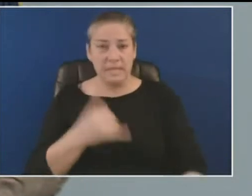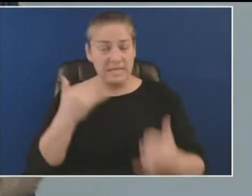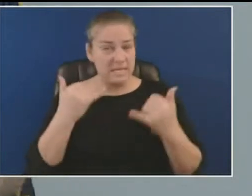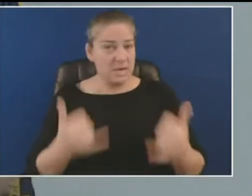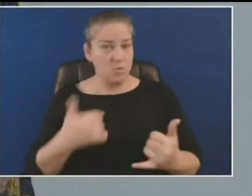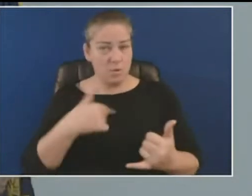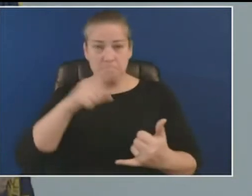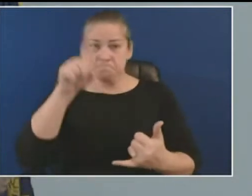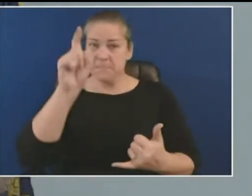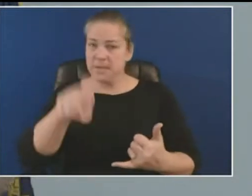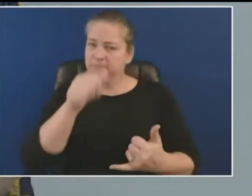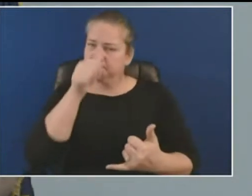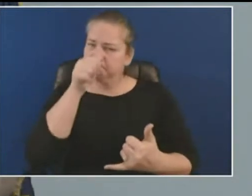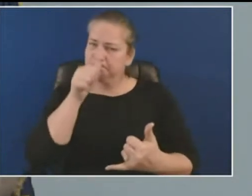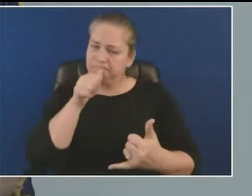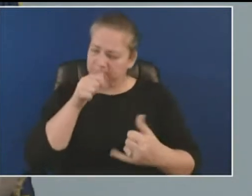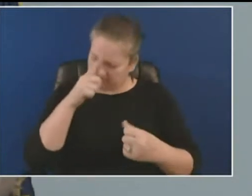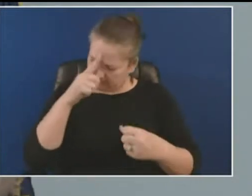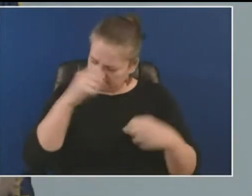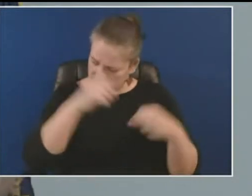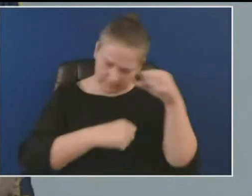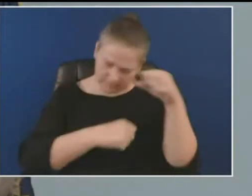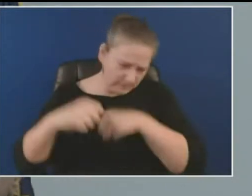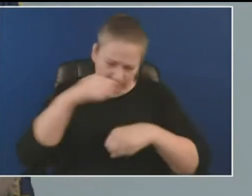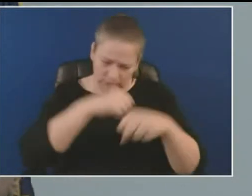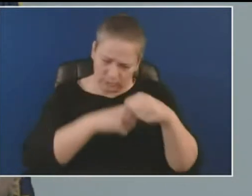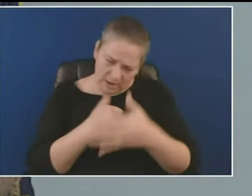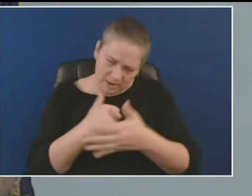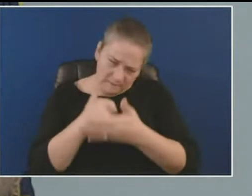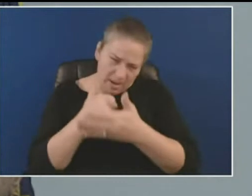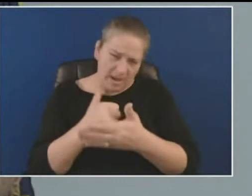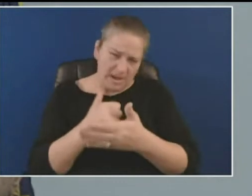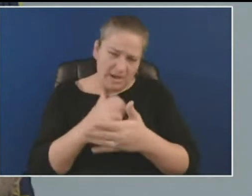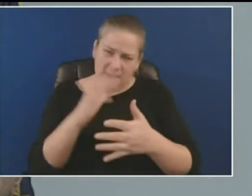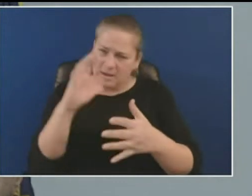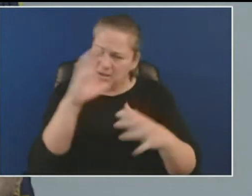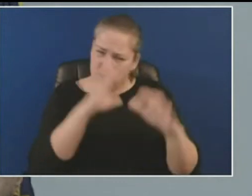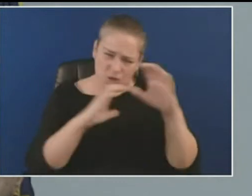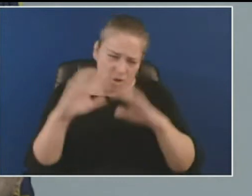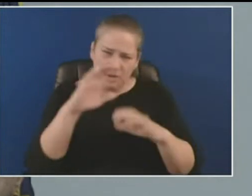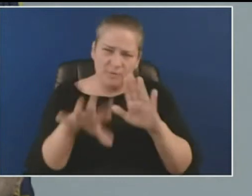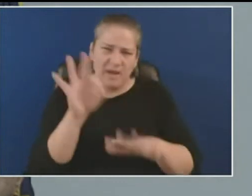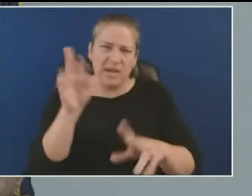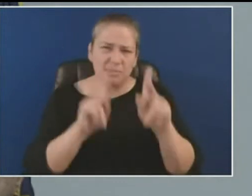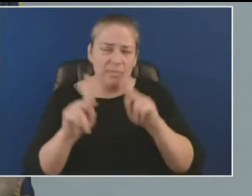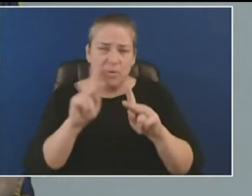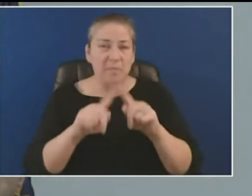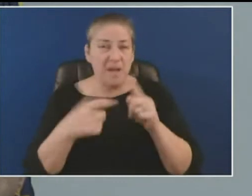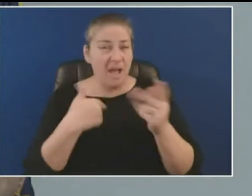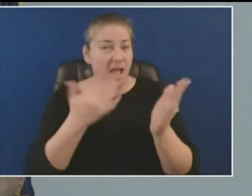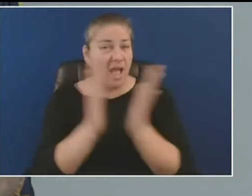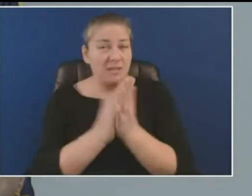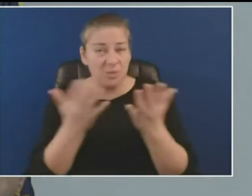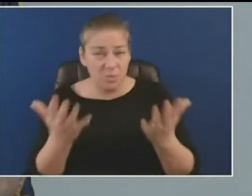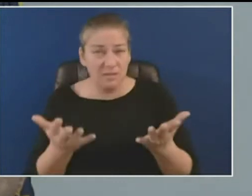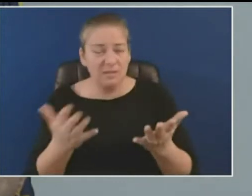We gotta find and help as many people as possible, but I would ask that everybody when you can take some time to process.